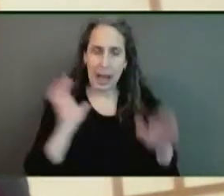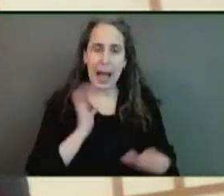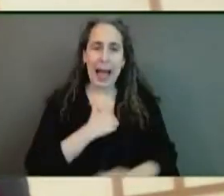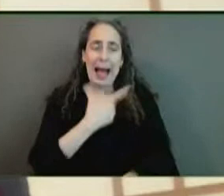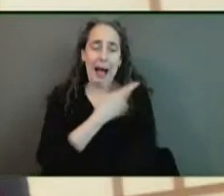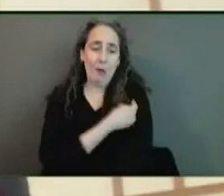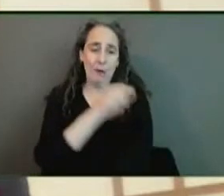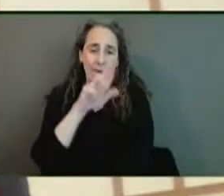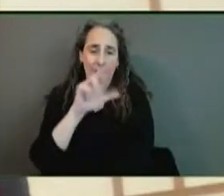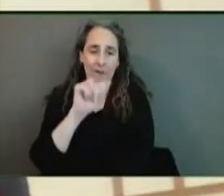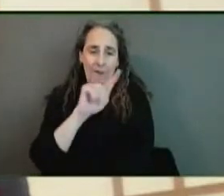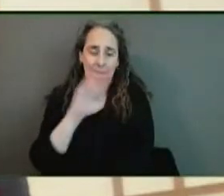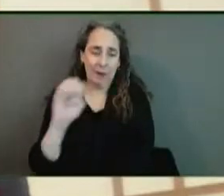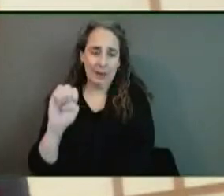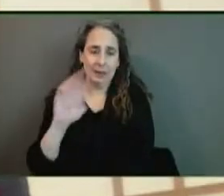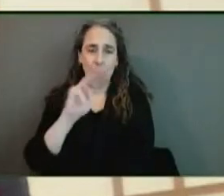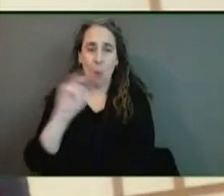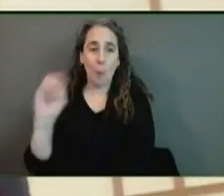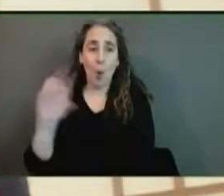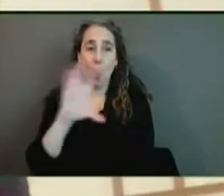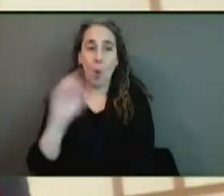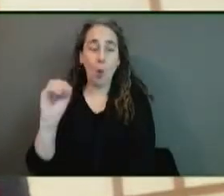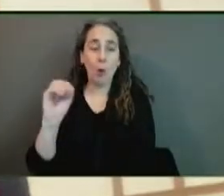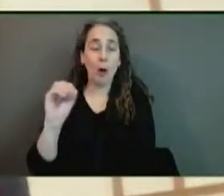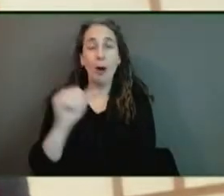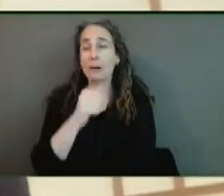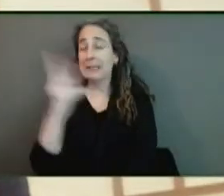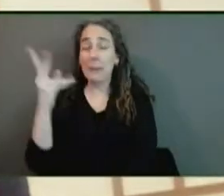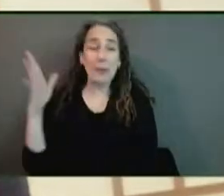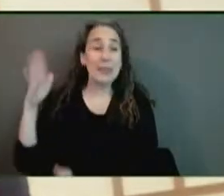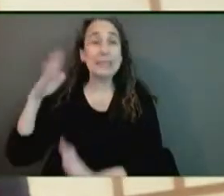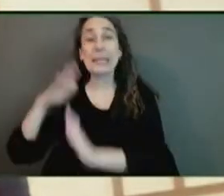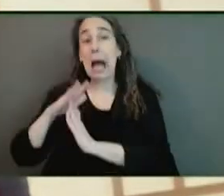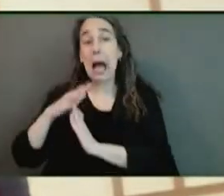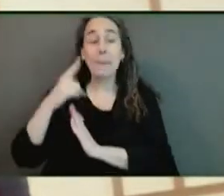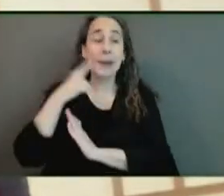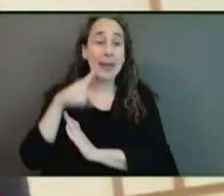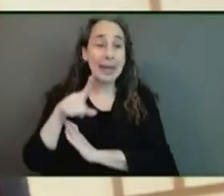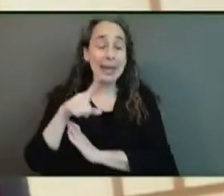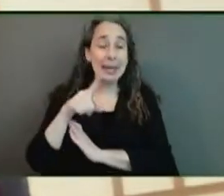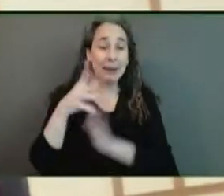is that is to remind the community that are vaccinationre